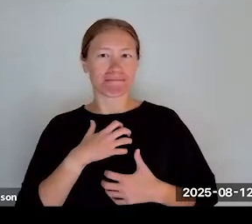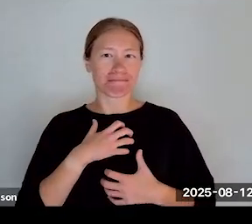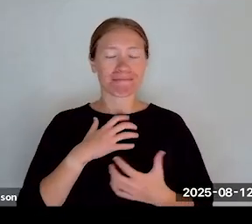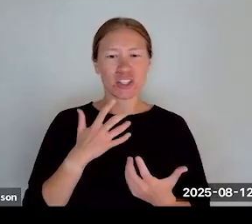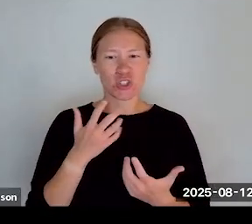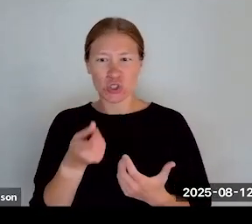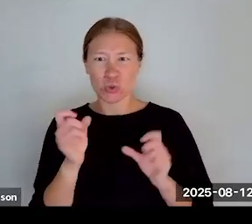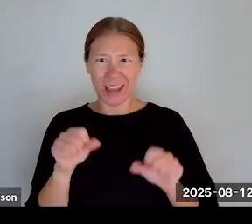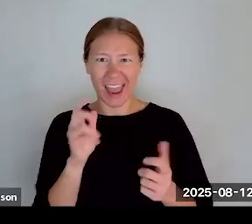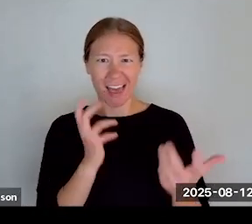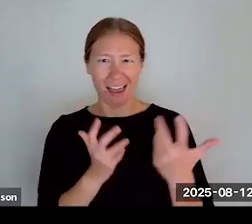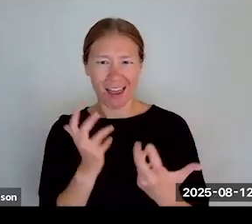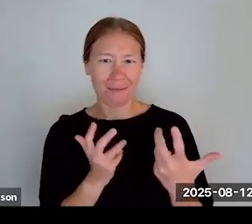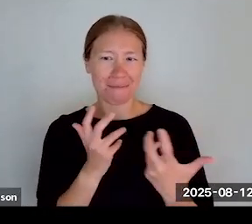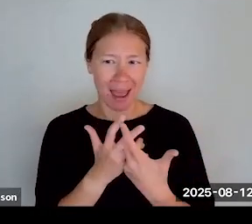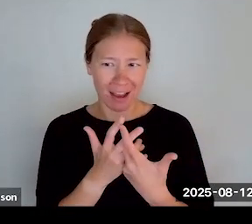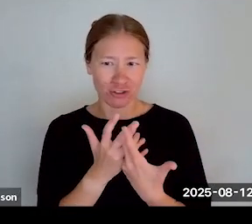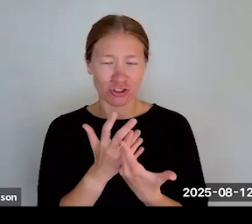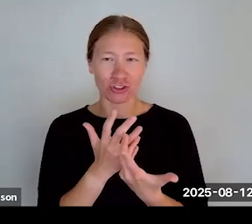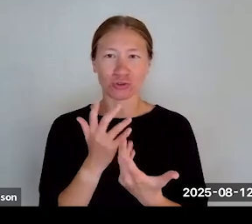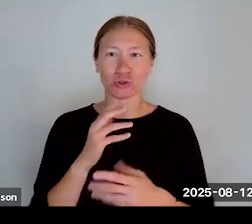to meet the needs and expectations of your audience.